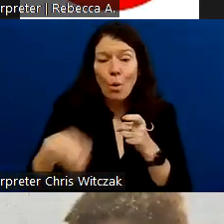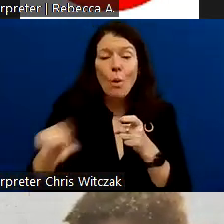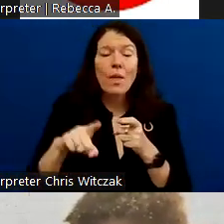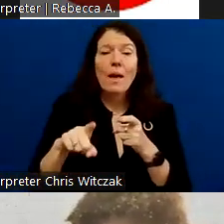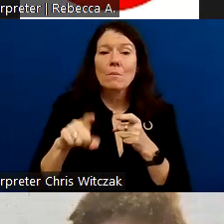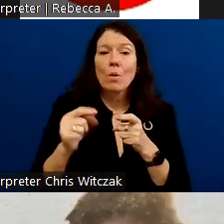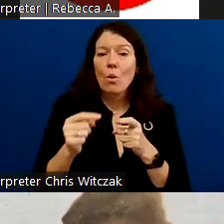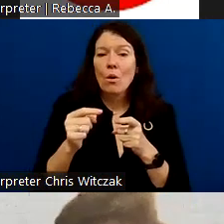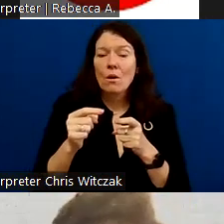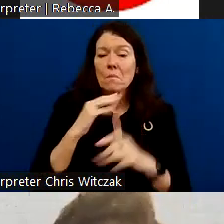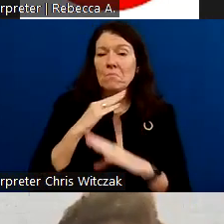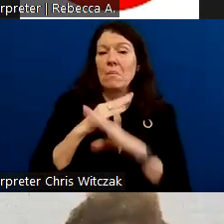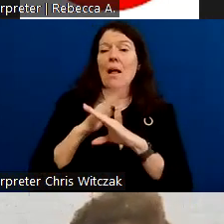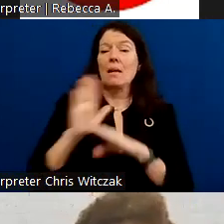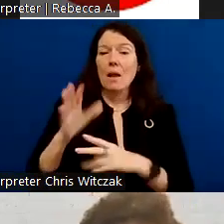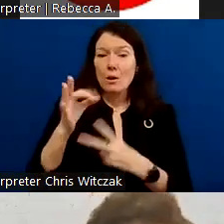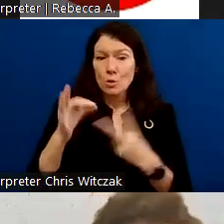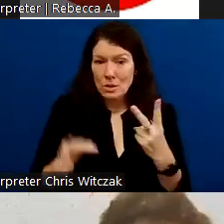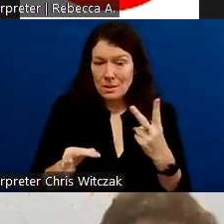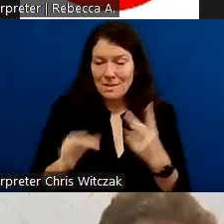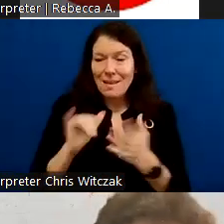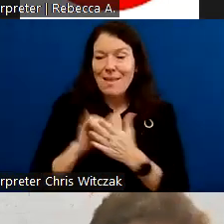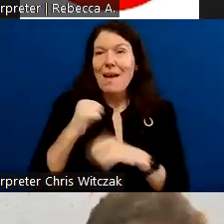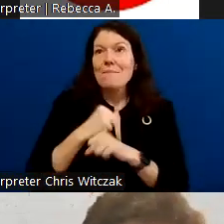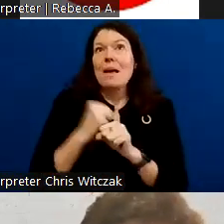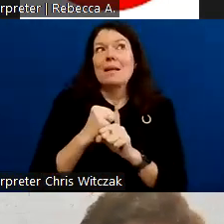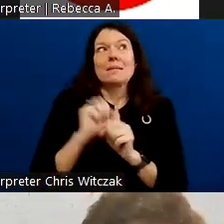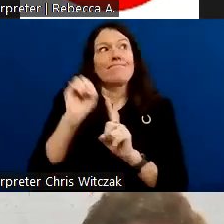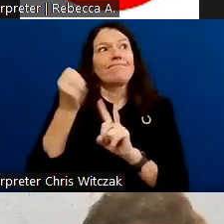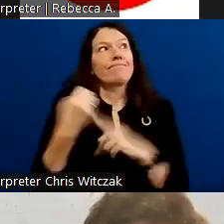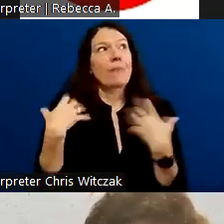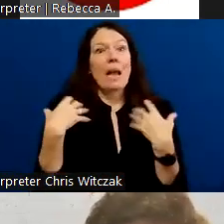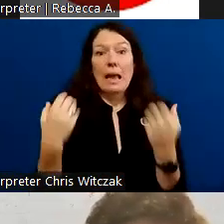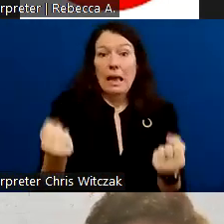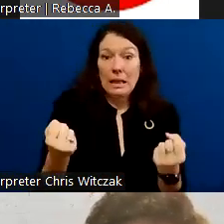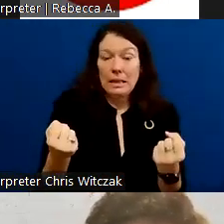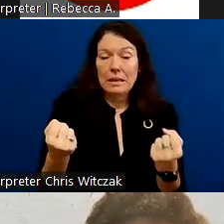an environment of healing that it creates an environment where people can actually access